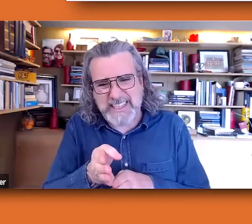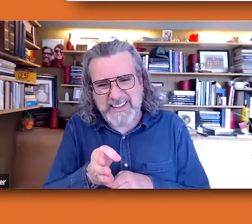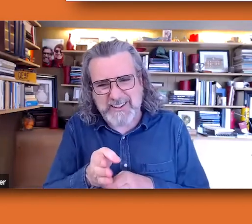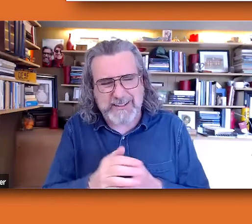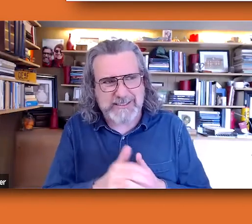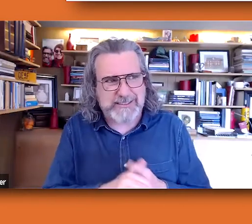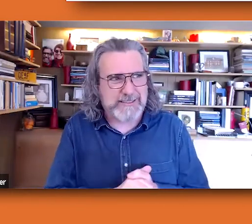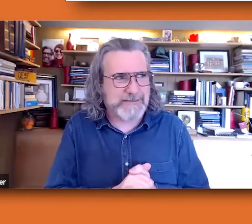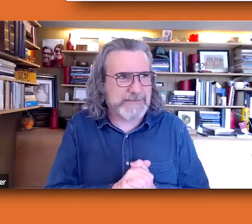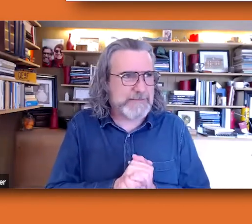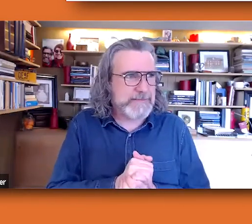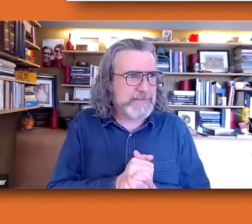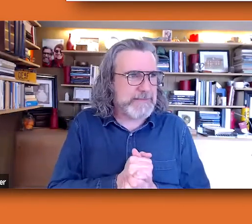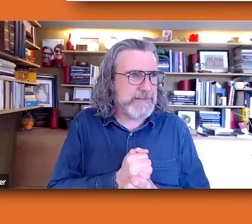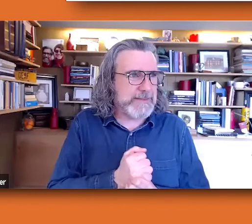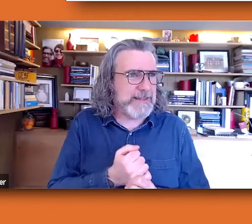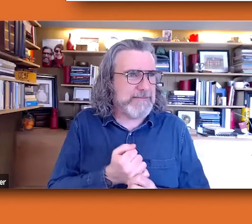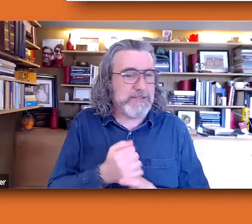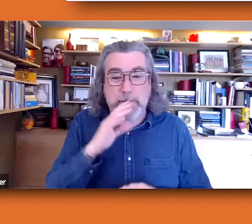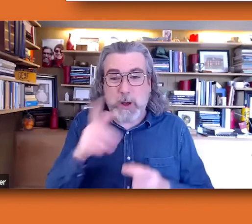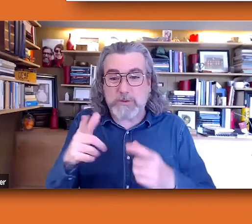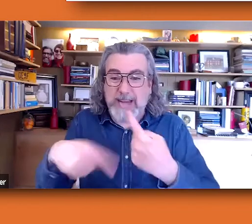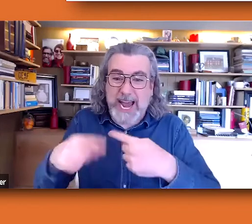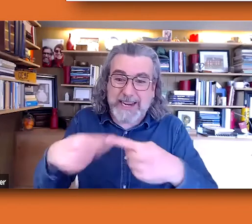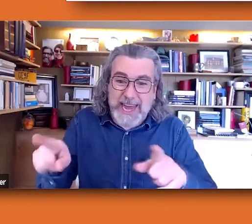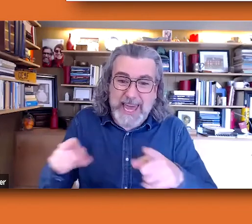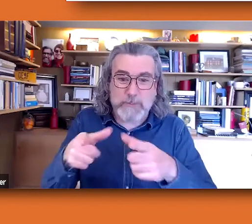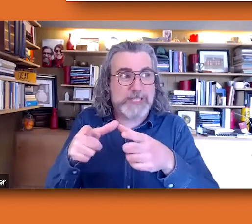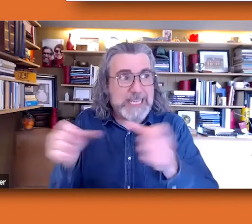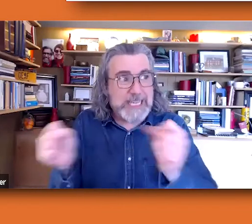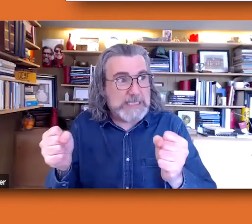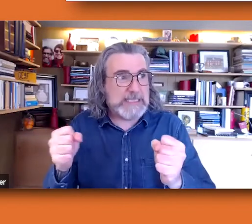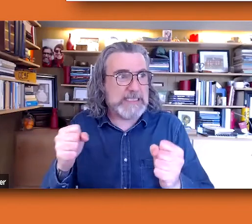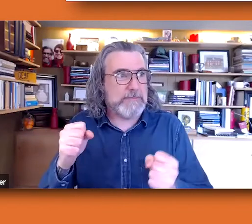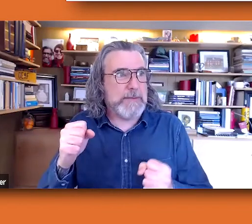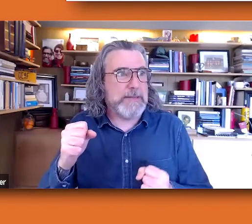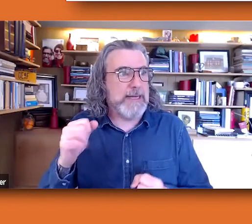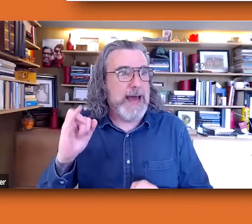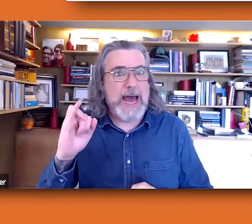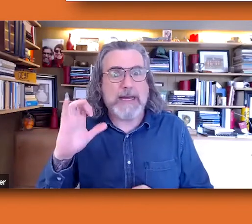Matt: Let's see... uh, Hot Topics. Peter: Um, I guess it just depends on the field.